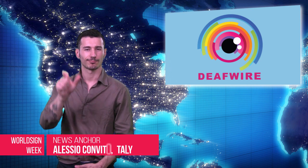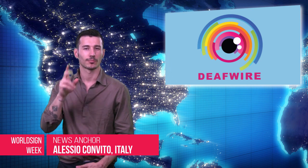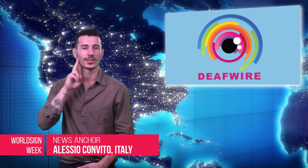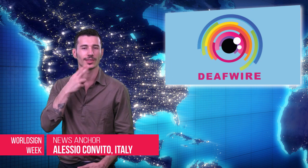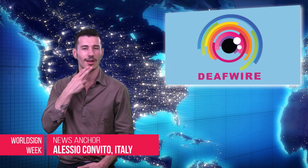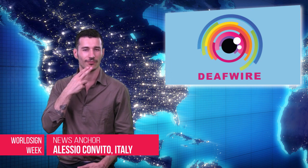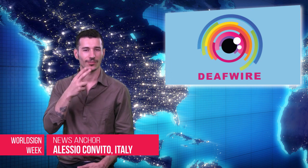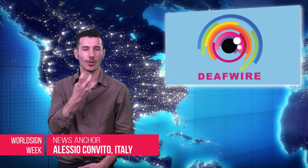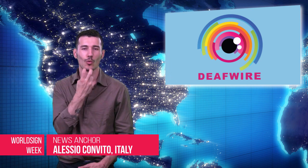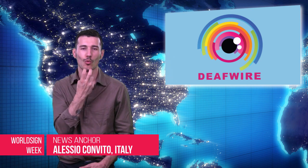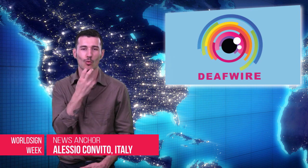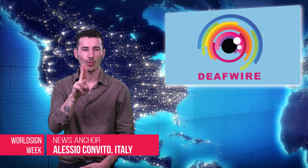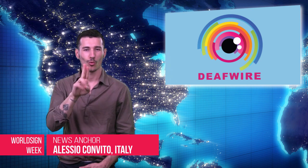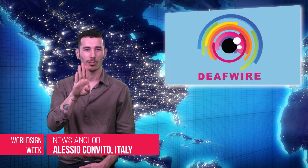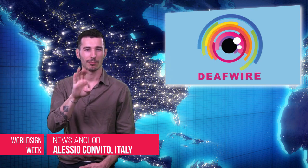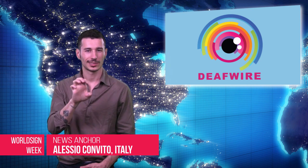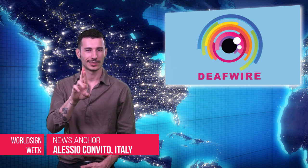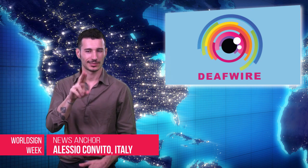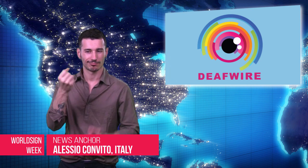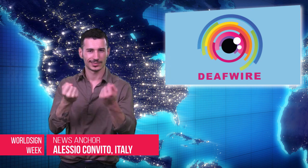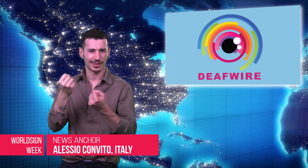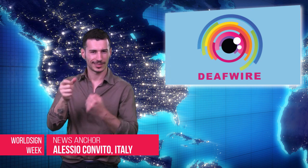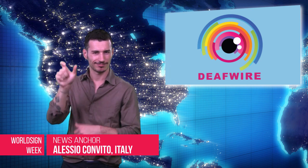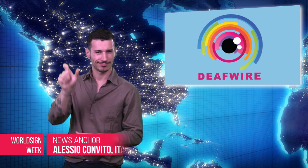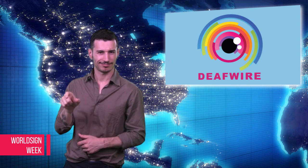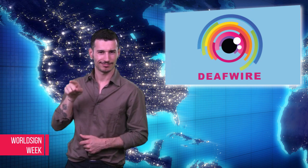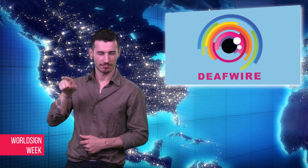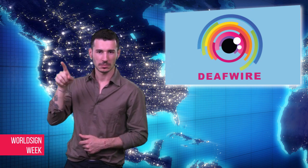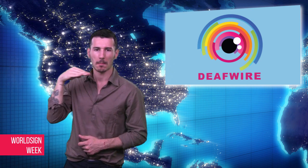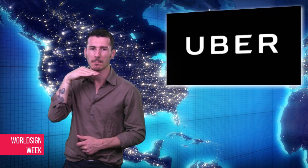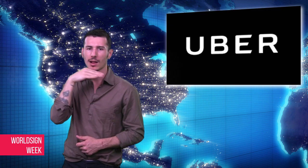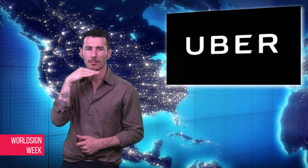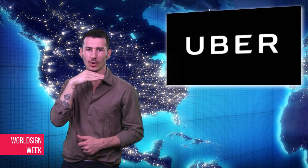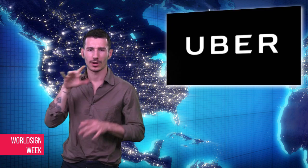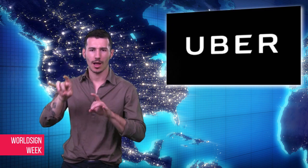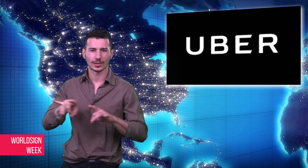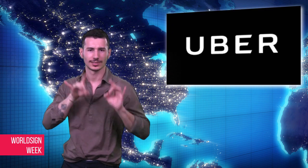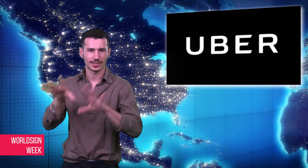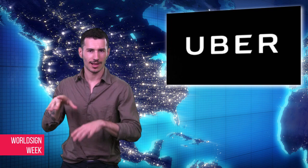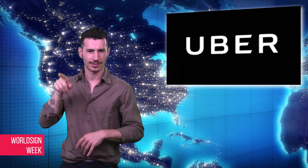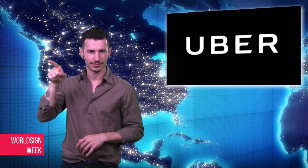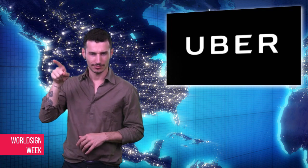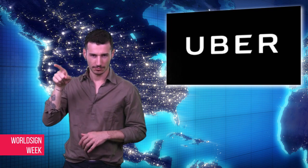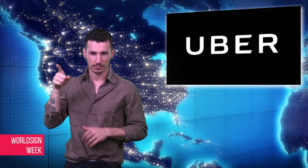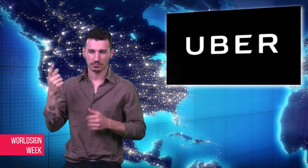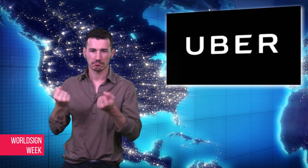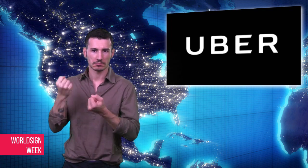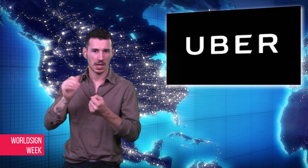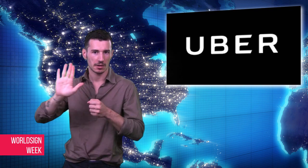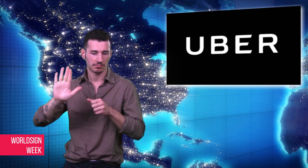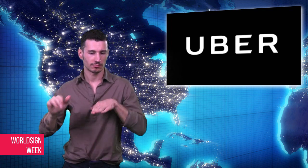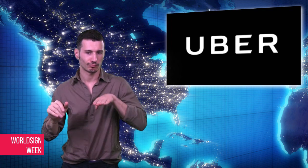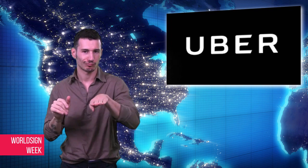Alessio: A Deaf Uber Driver in Melbourne, Australia was smoking next to